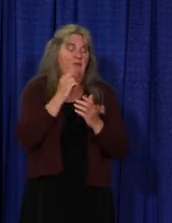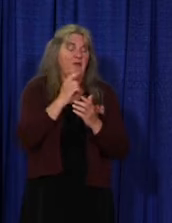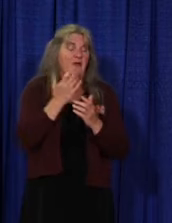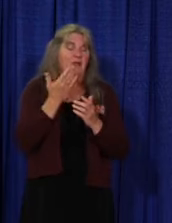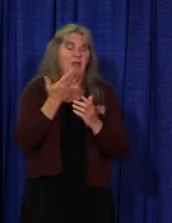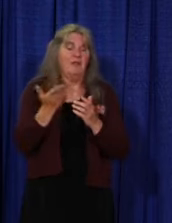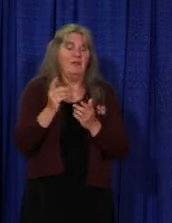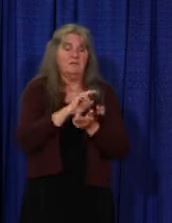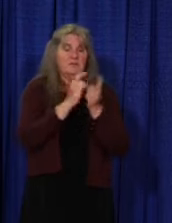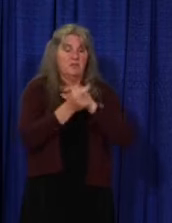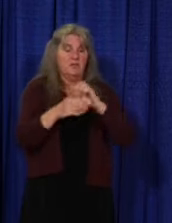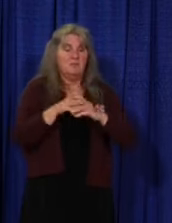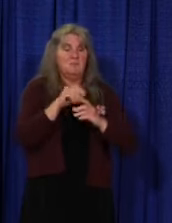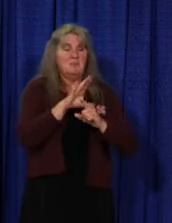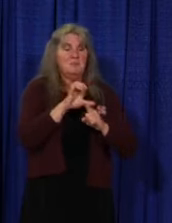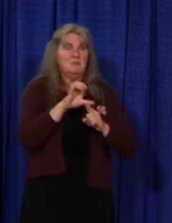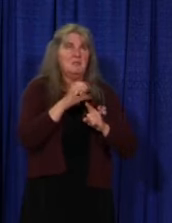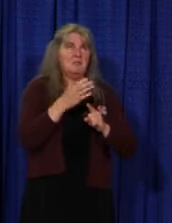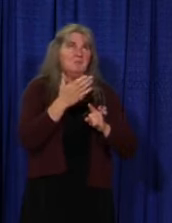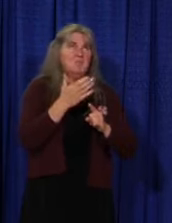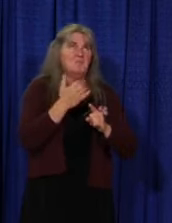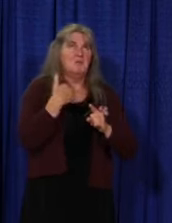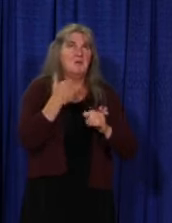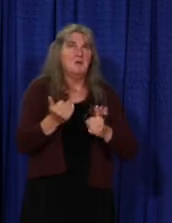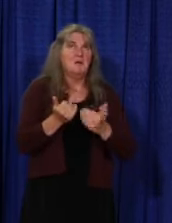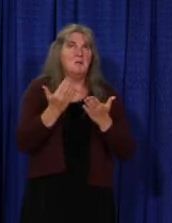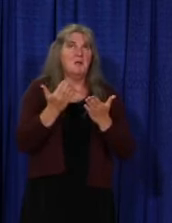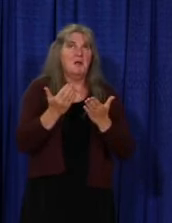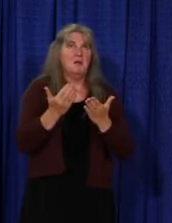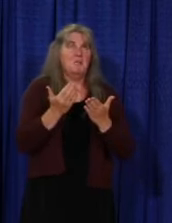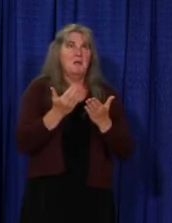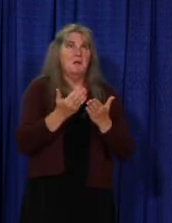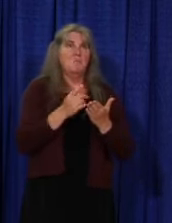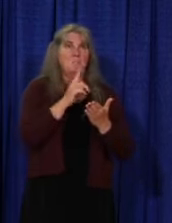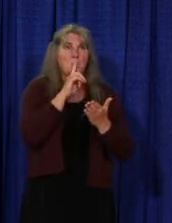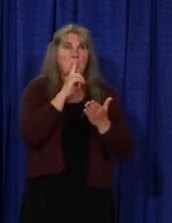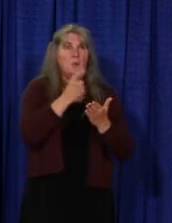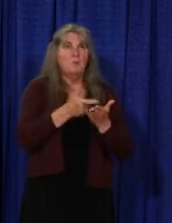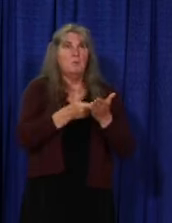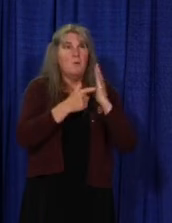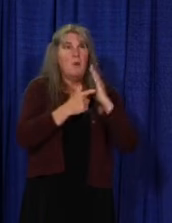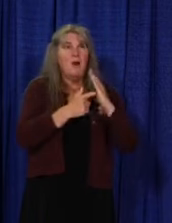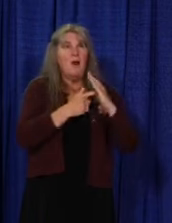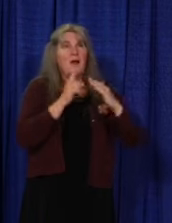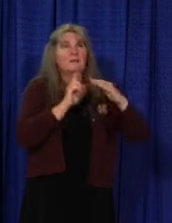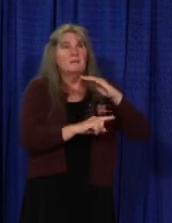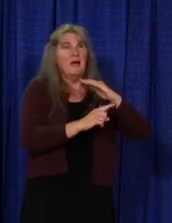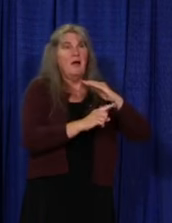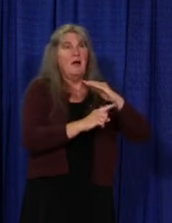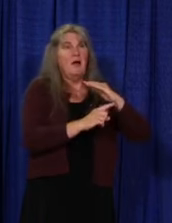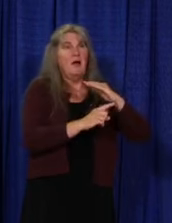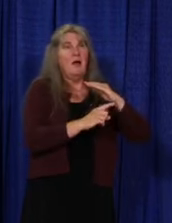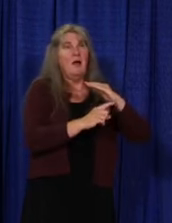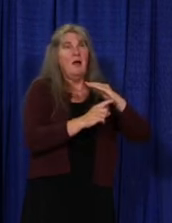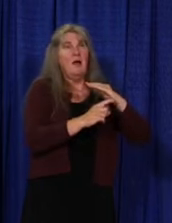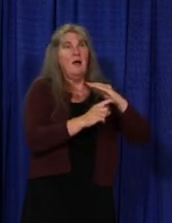a recommendation to self isolate if you have been in that area or even avoid trouble? Possibly.